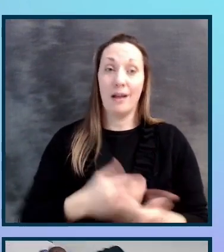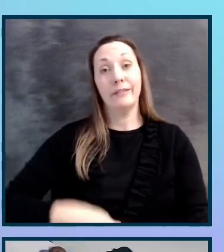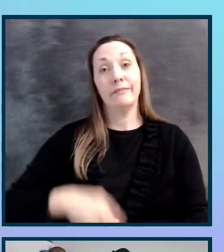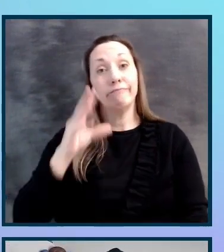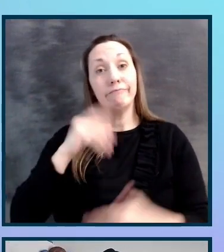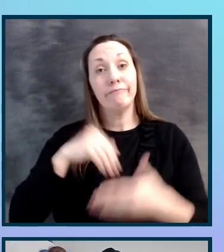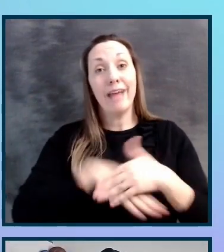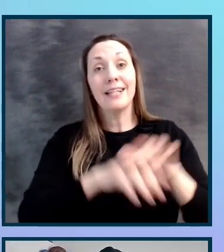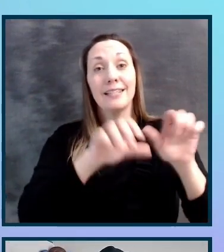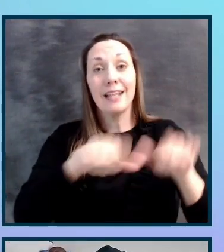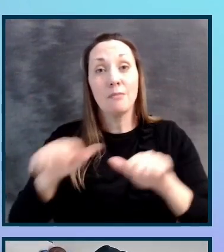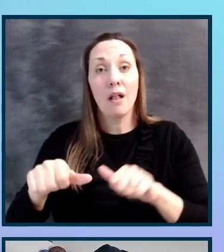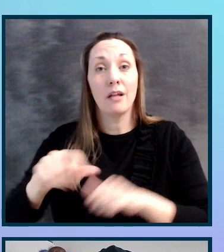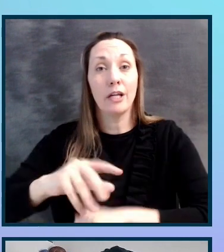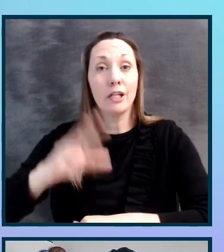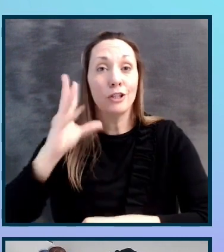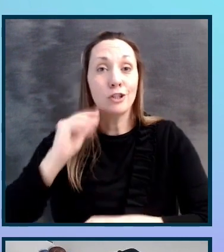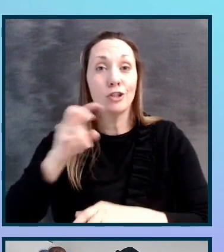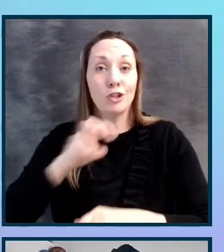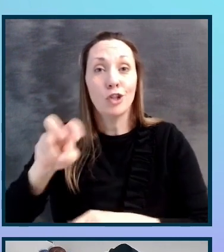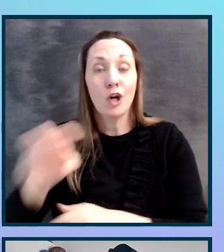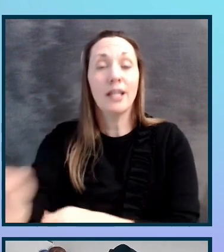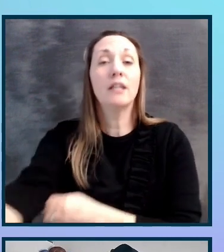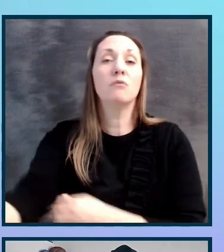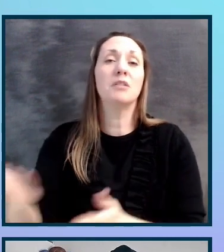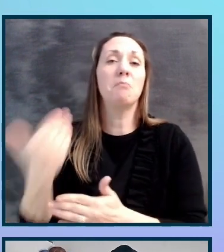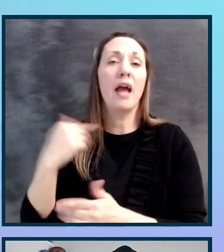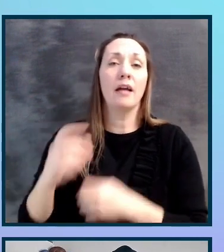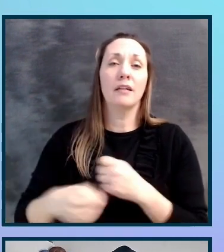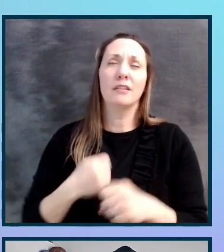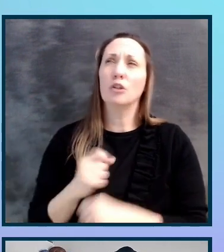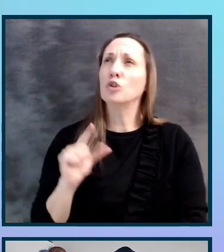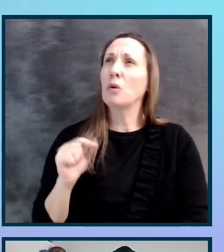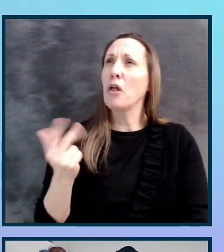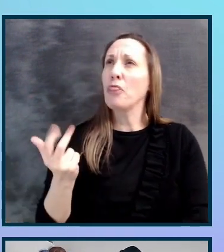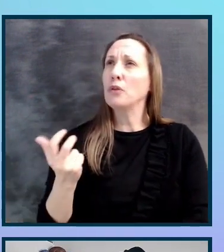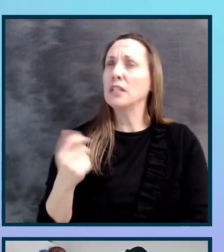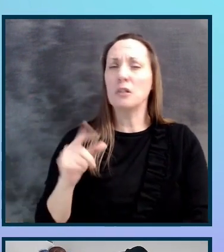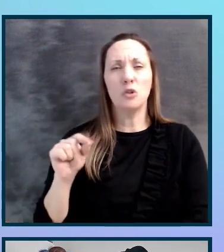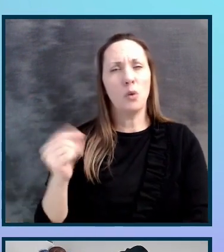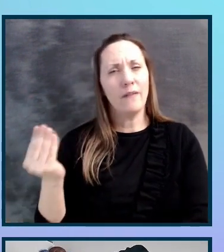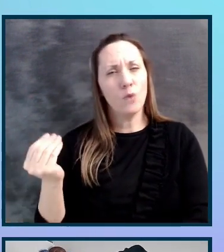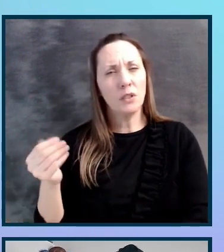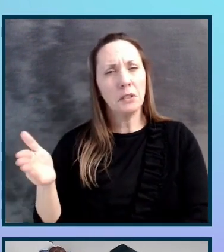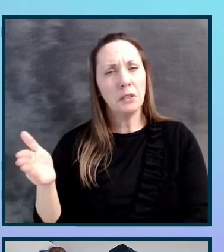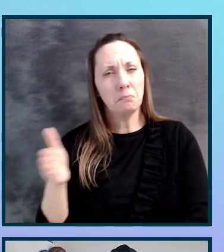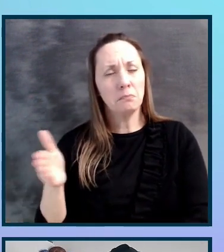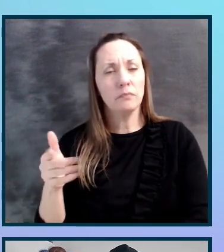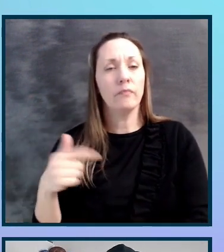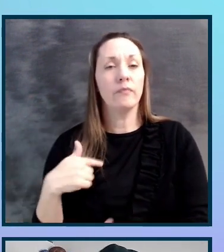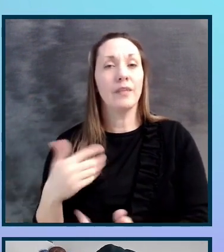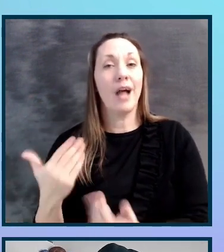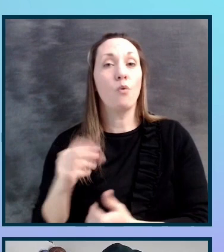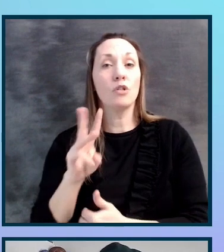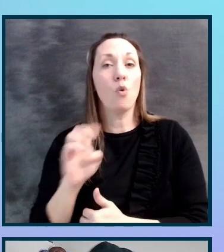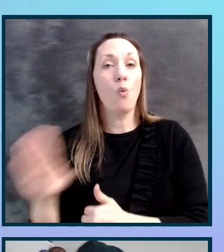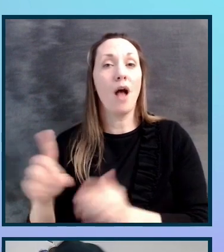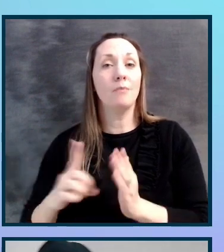My accessibility journey goes like this. Back in 2013, 14, I think, I was a web developer at State Farm.